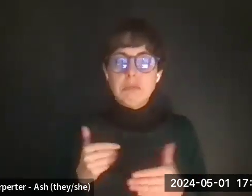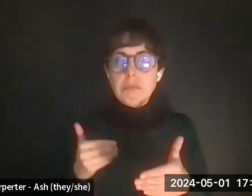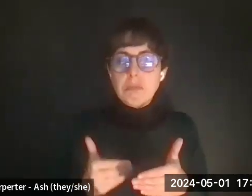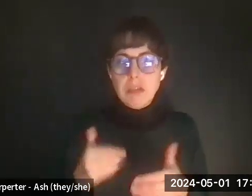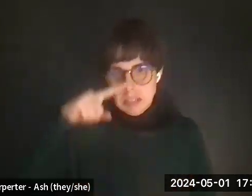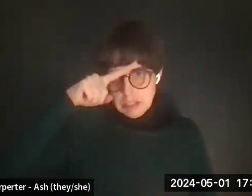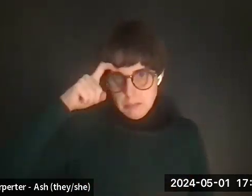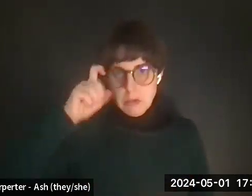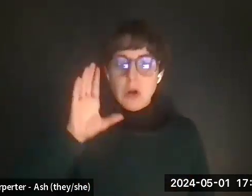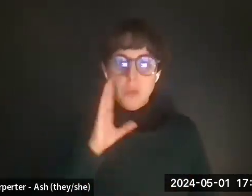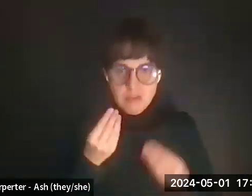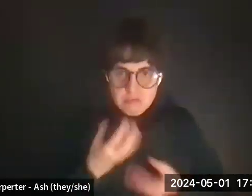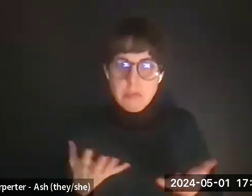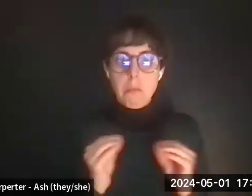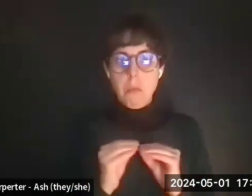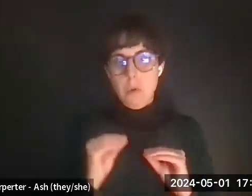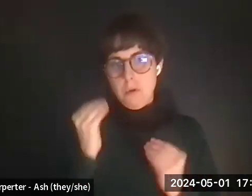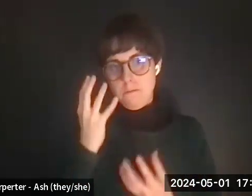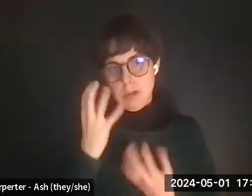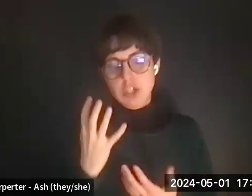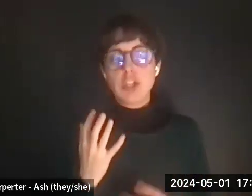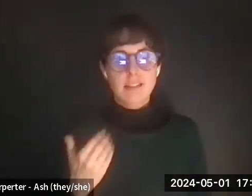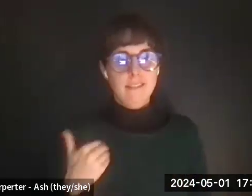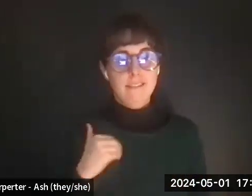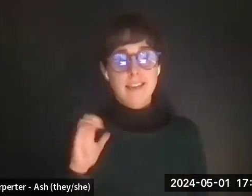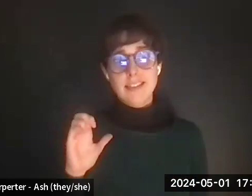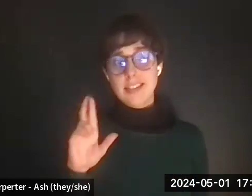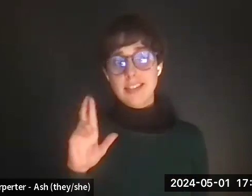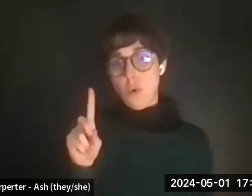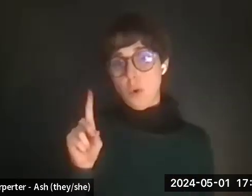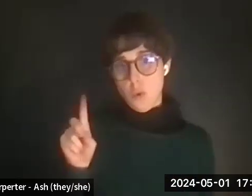The department has also filed a CR 1 0 1 to begin the permanent rulemaking process.